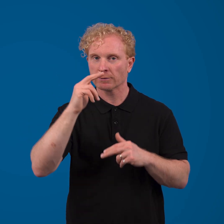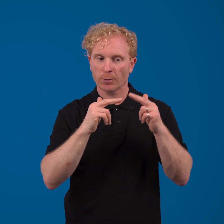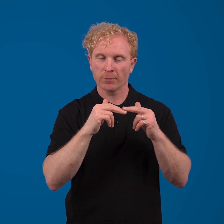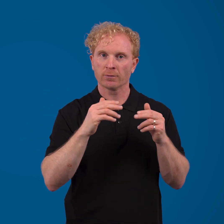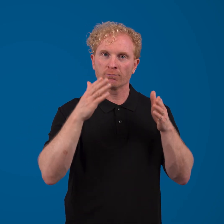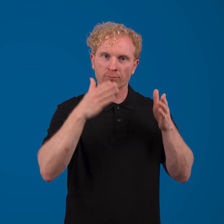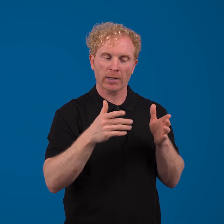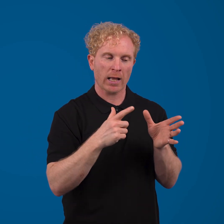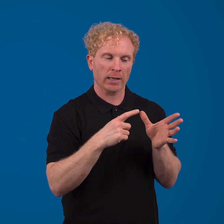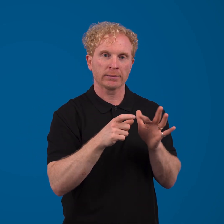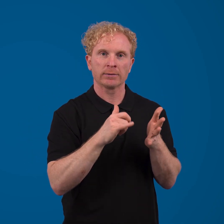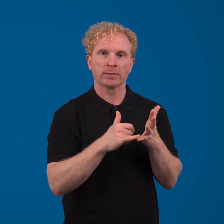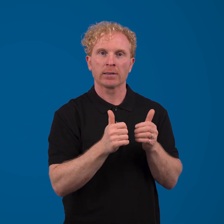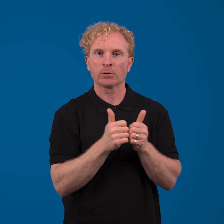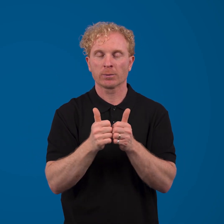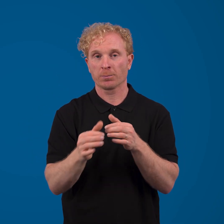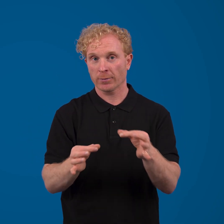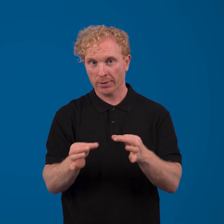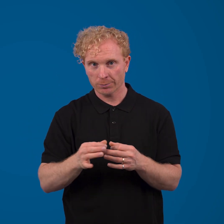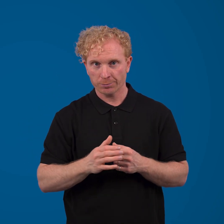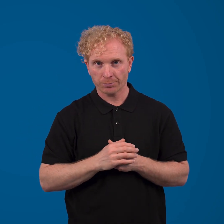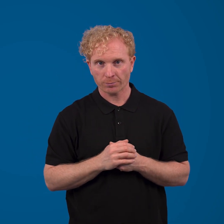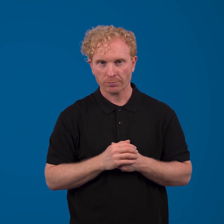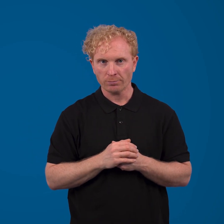in the development of ADS Associated Plans.